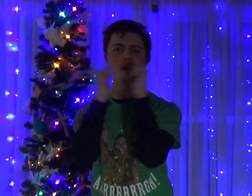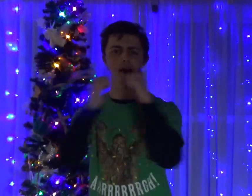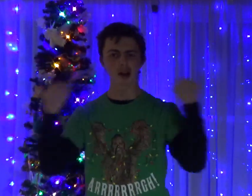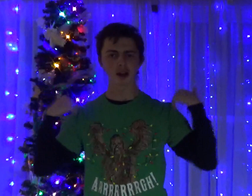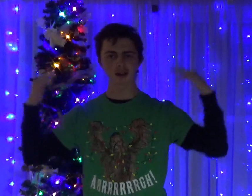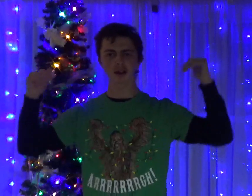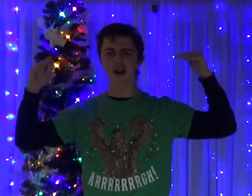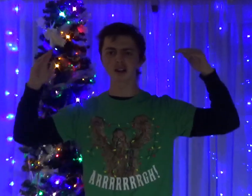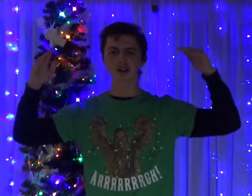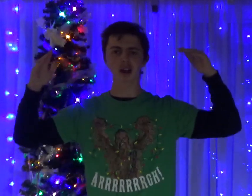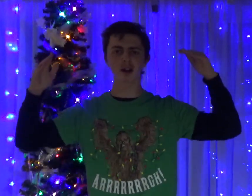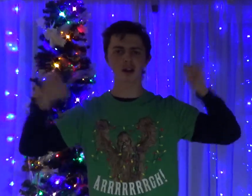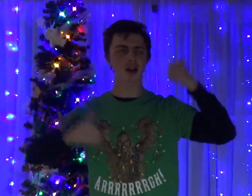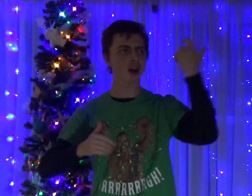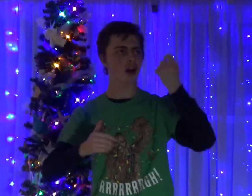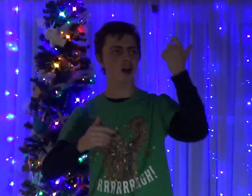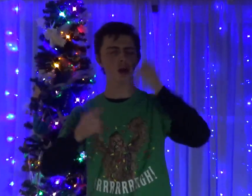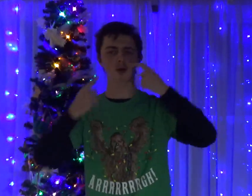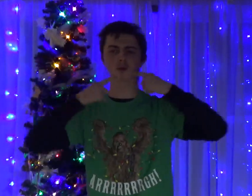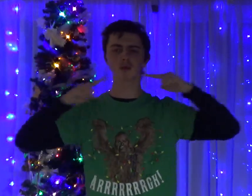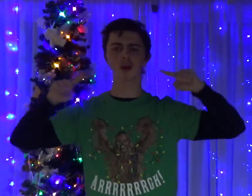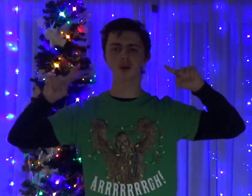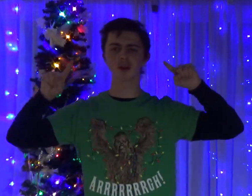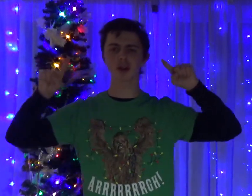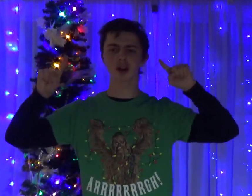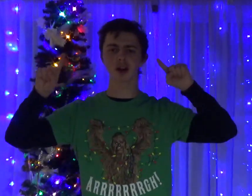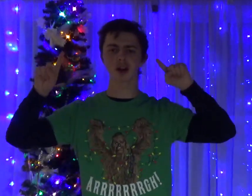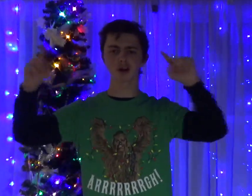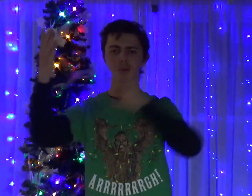With angelic host proclaim